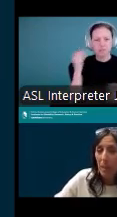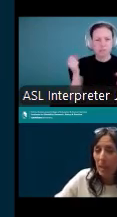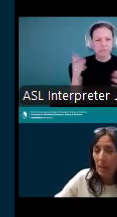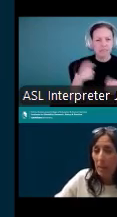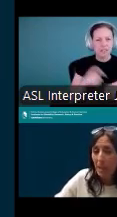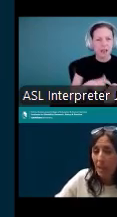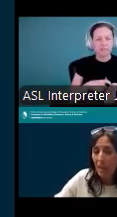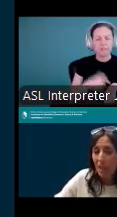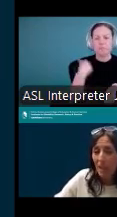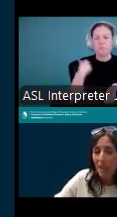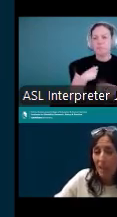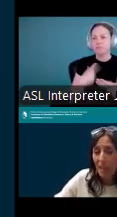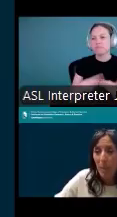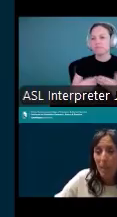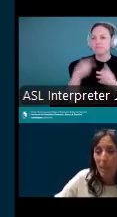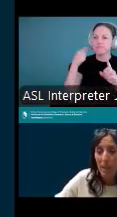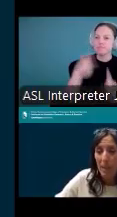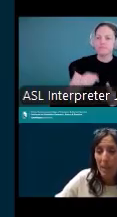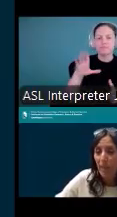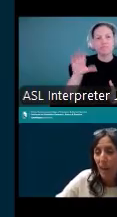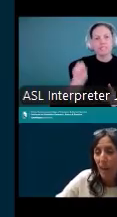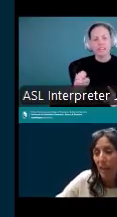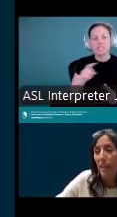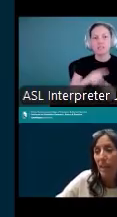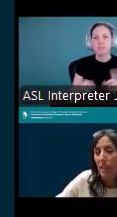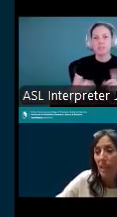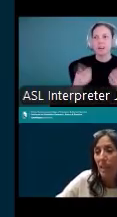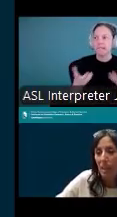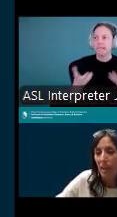about a particular case, but can think of five other kids on our